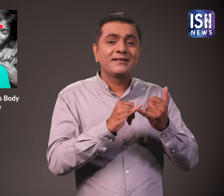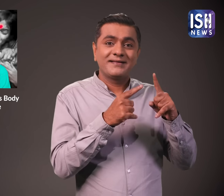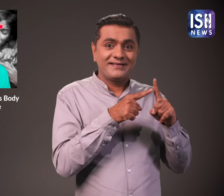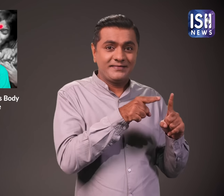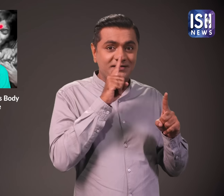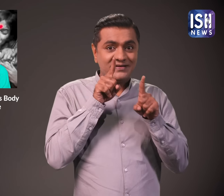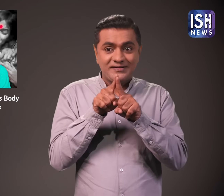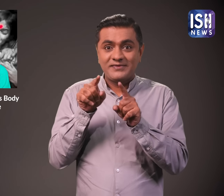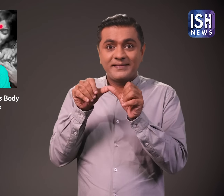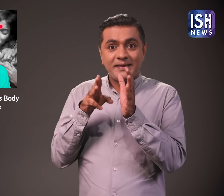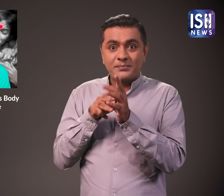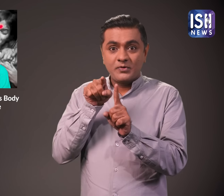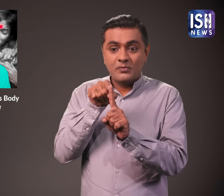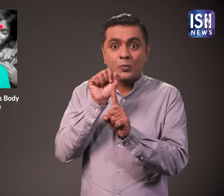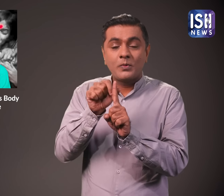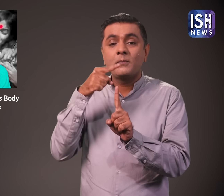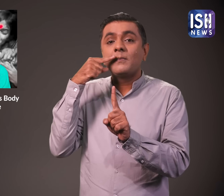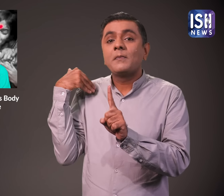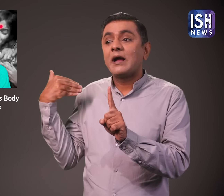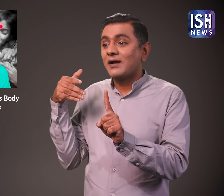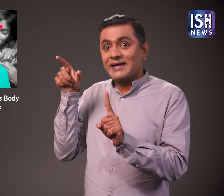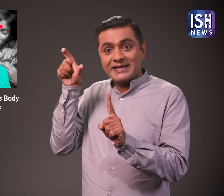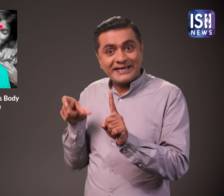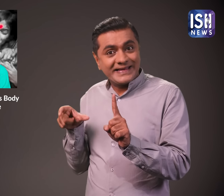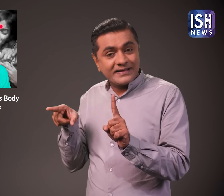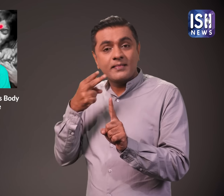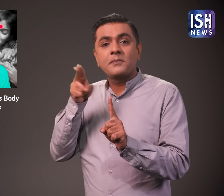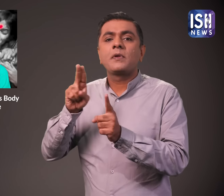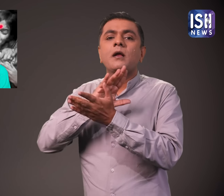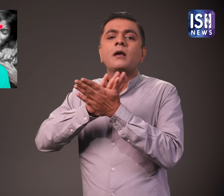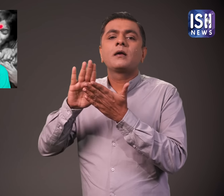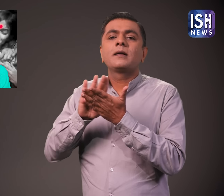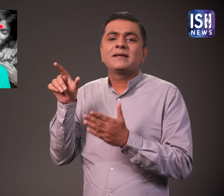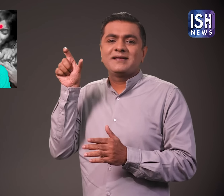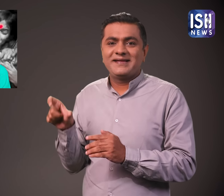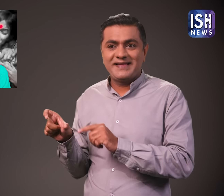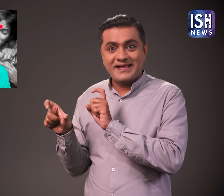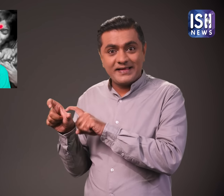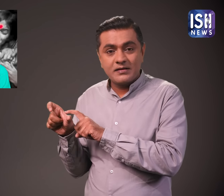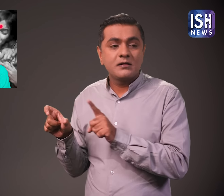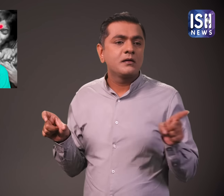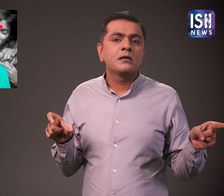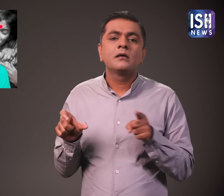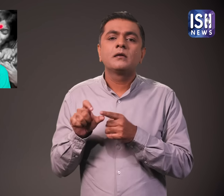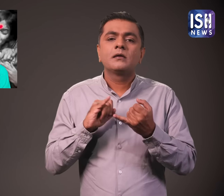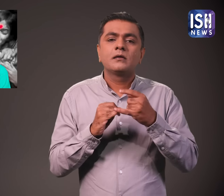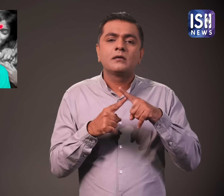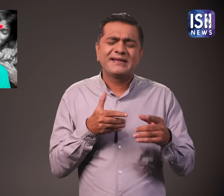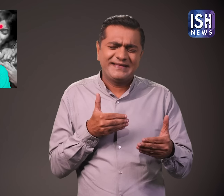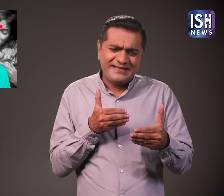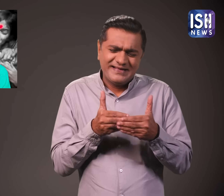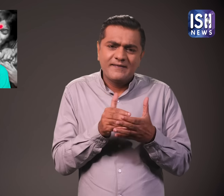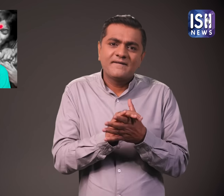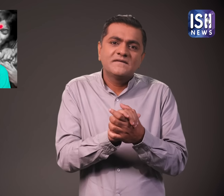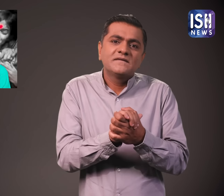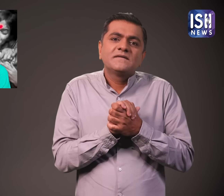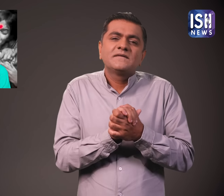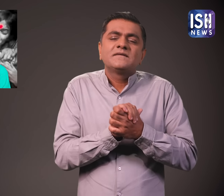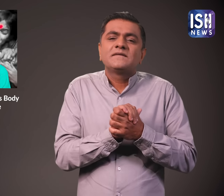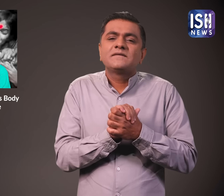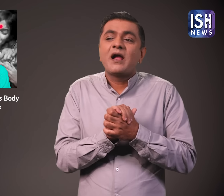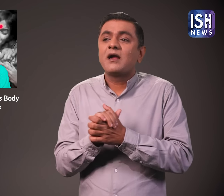Saksham and Aanchal’s brother Himesh were good friends.